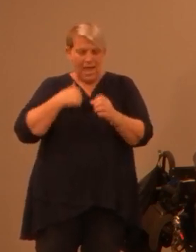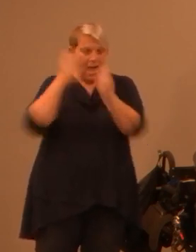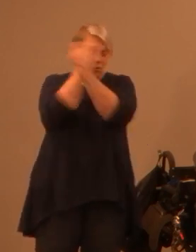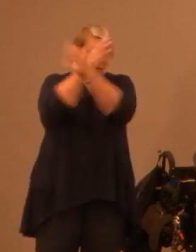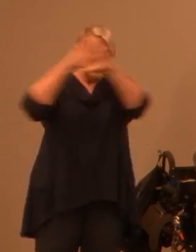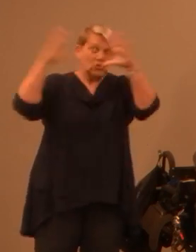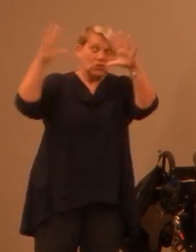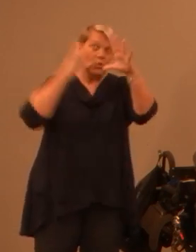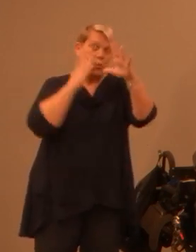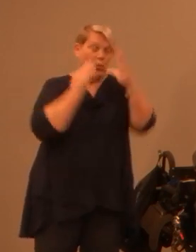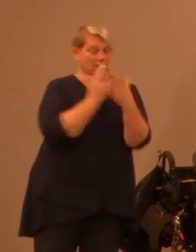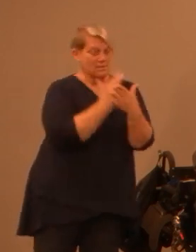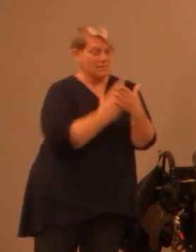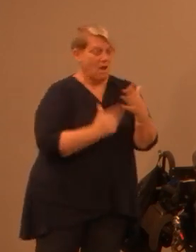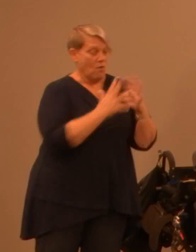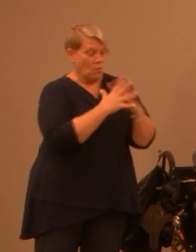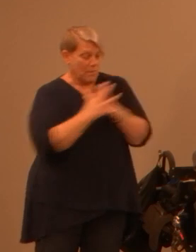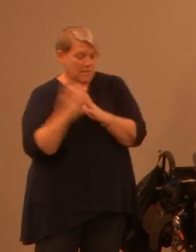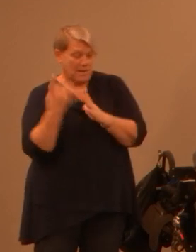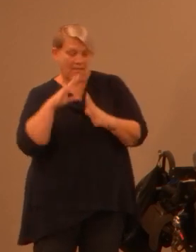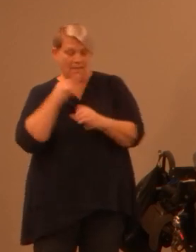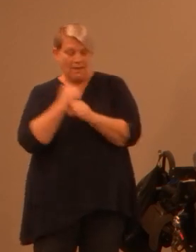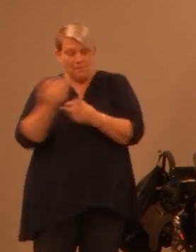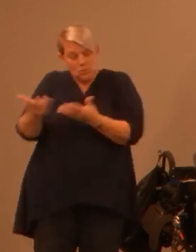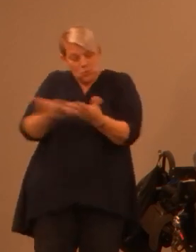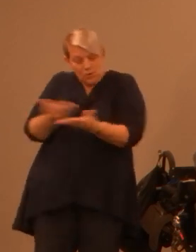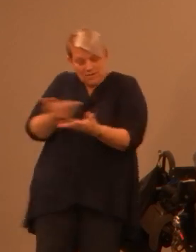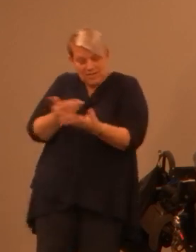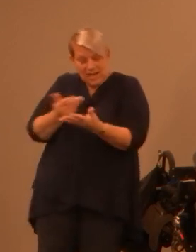designing the website and government services is to make it simple so everyone